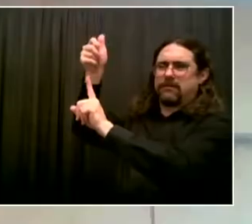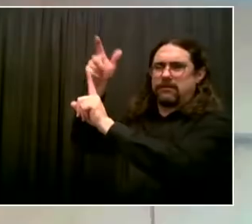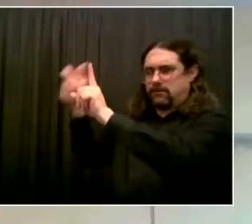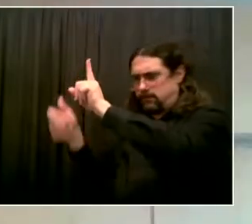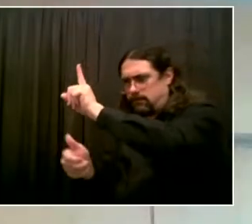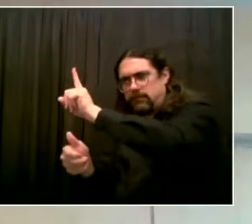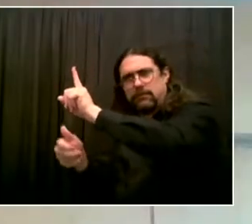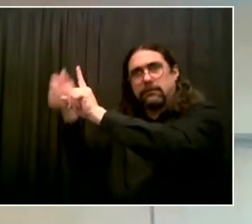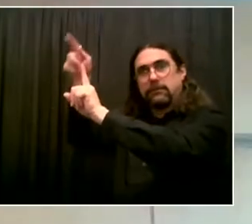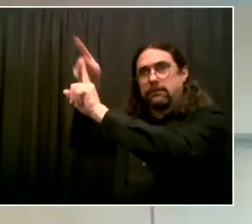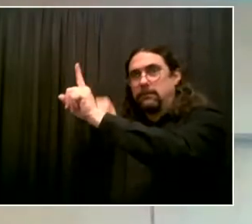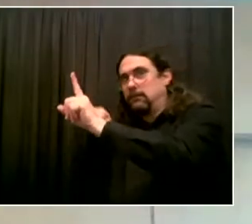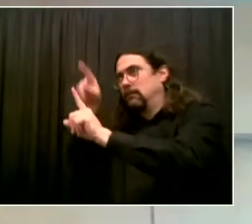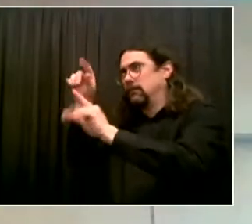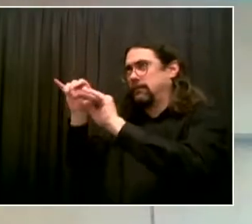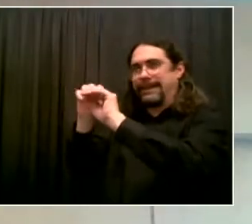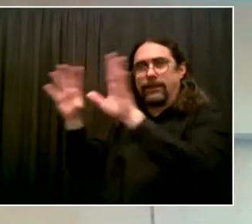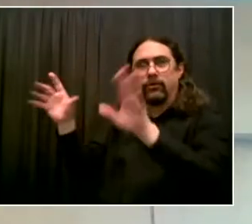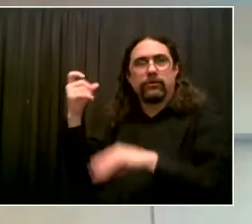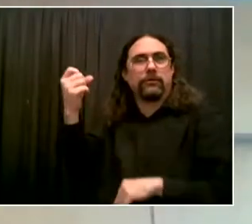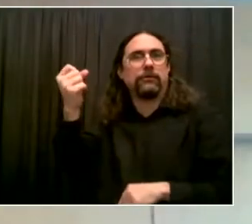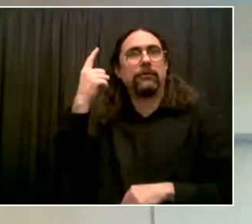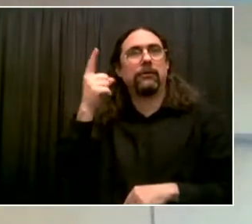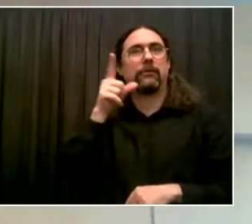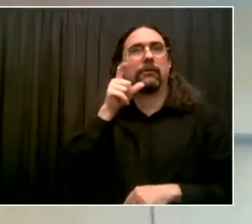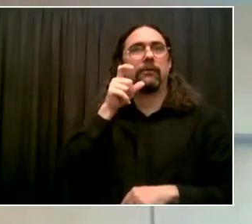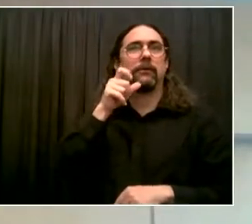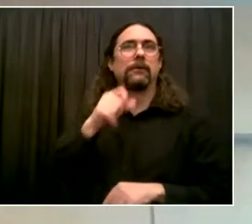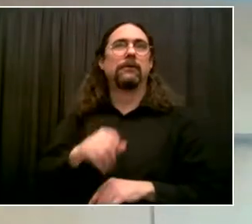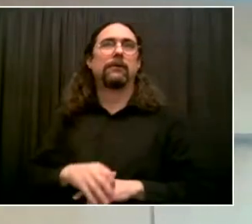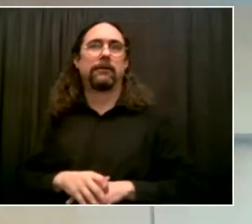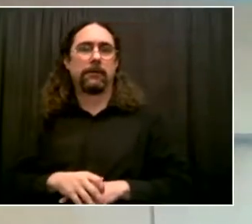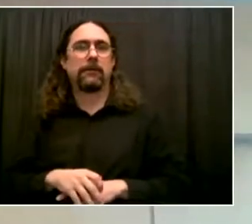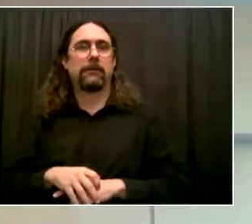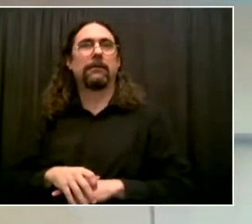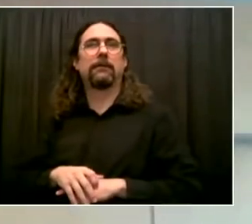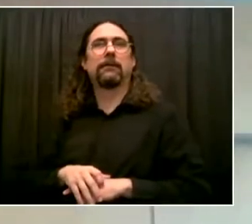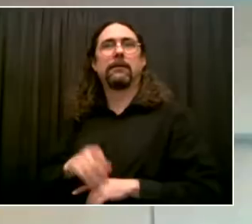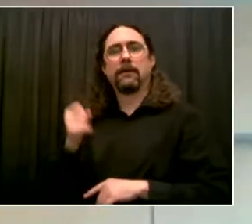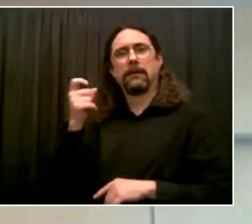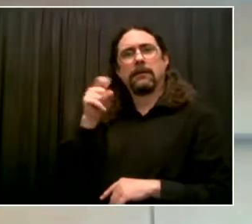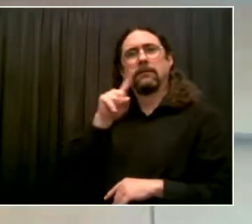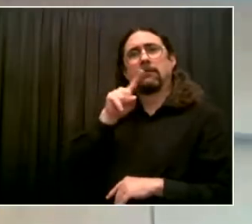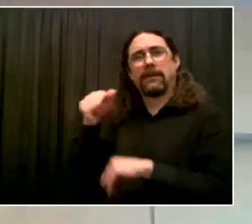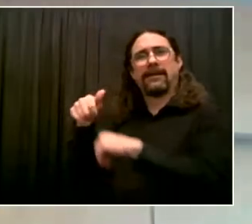A SMALL PERCENTAGE OF PEOPLE WE